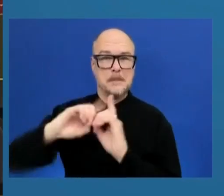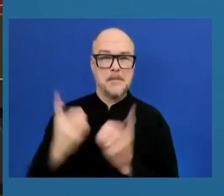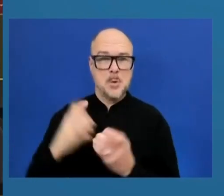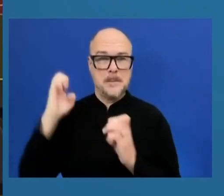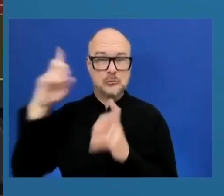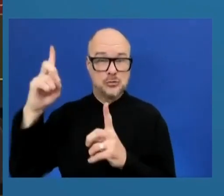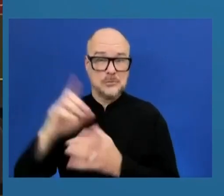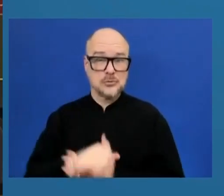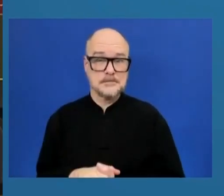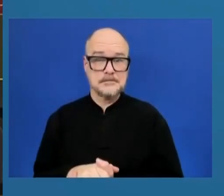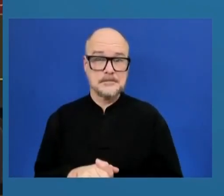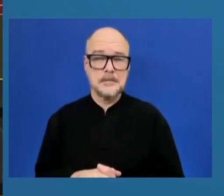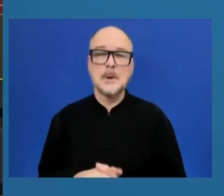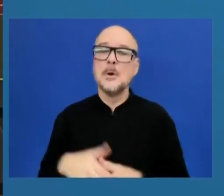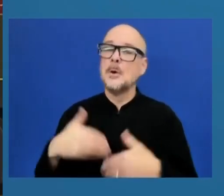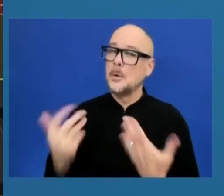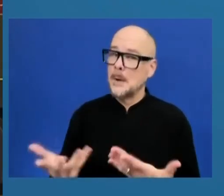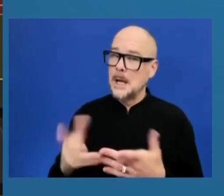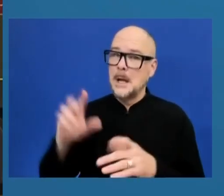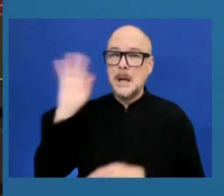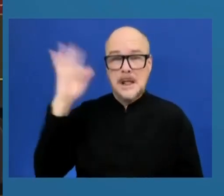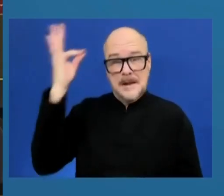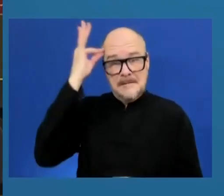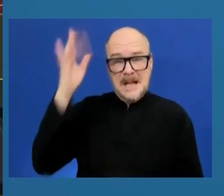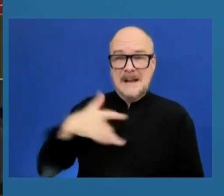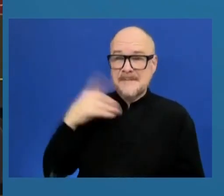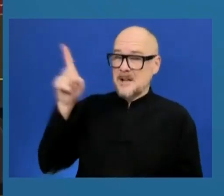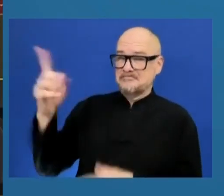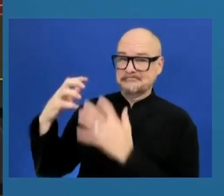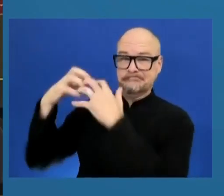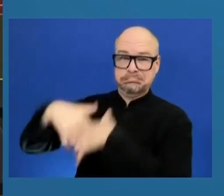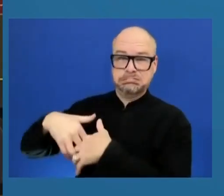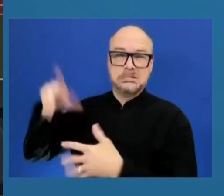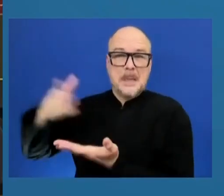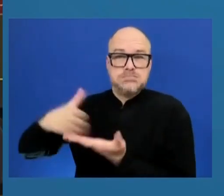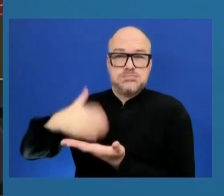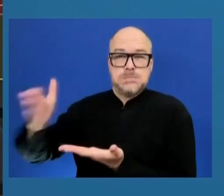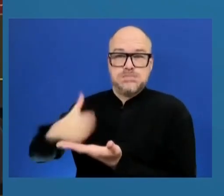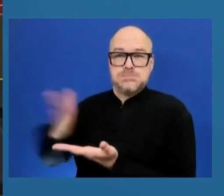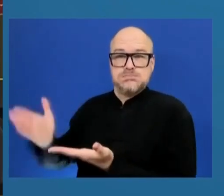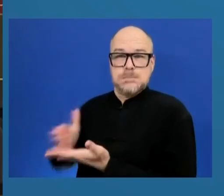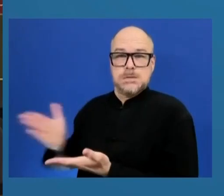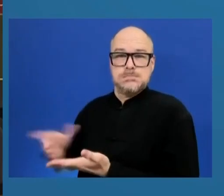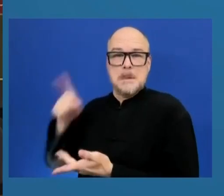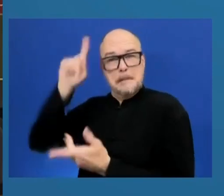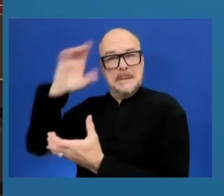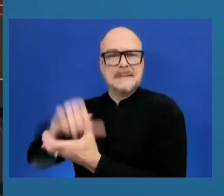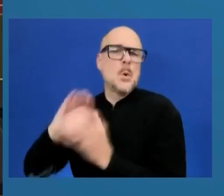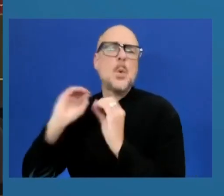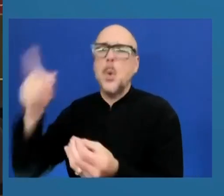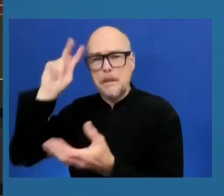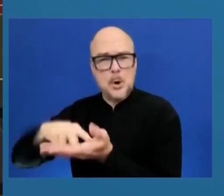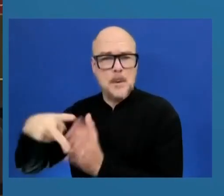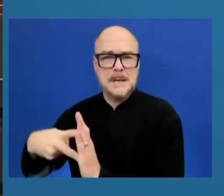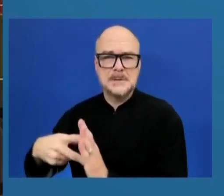the federal Department of Education feels like it's imploding. They're laying off people and don't believe that it has a purpose. We happen to think it does, an important one. In fact,